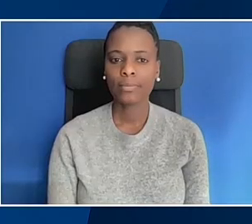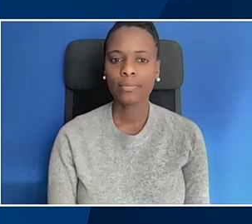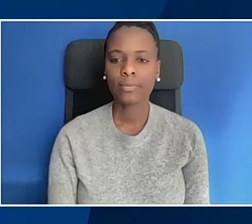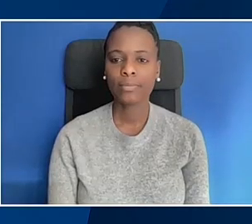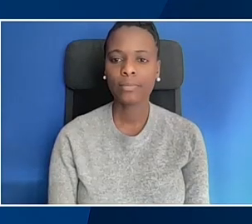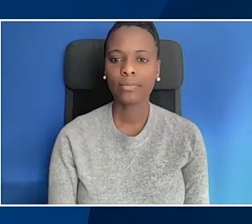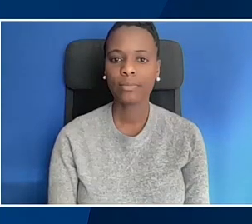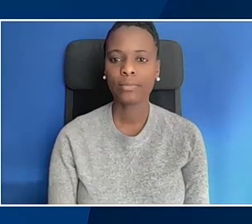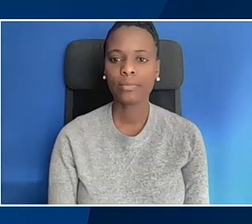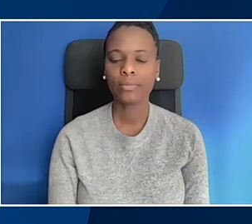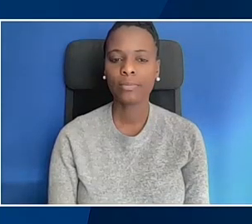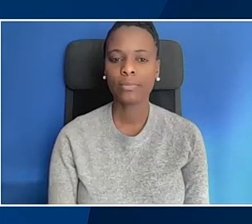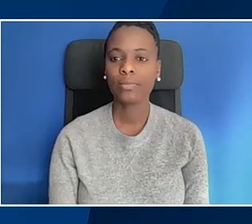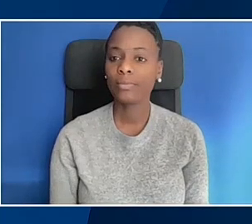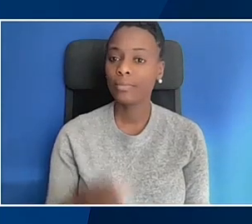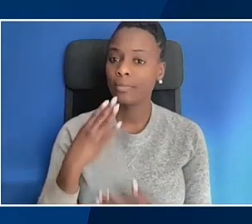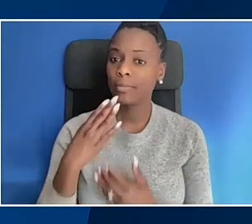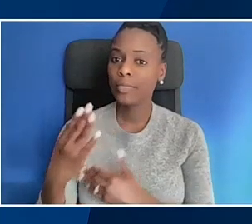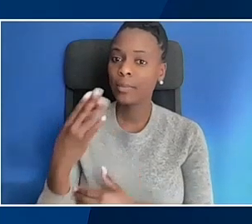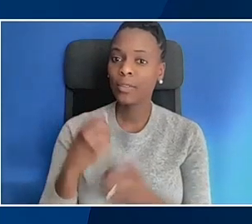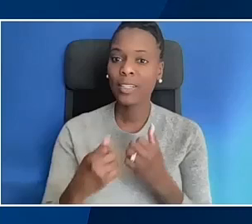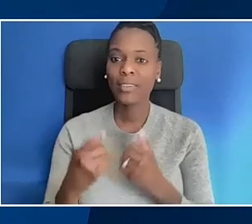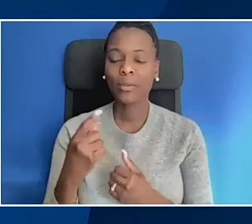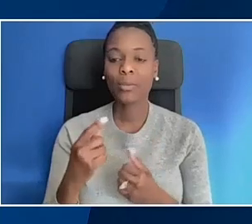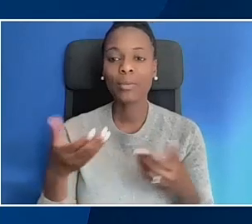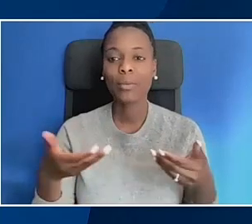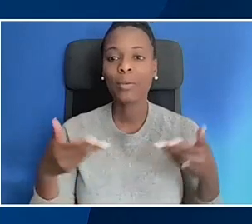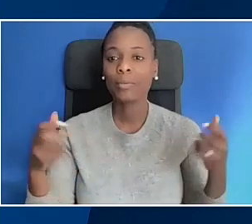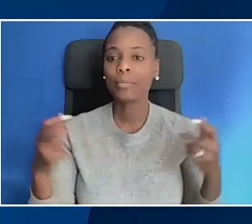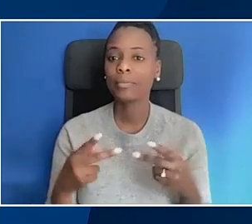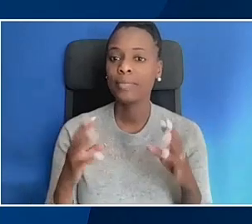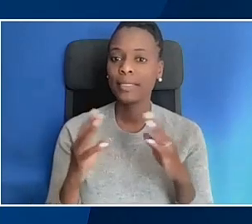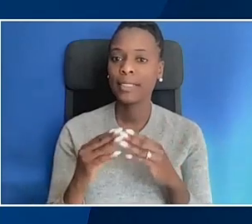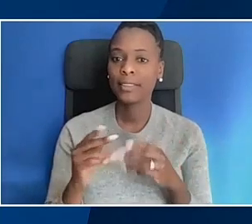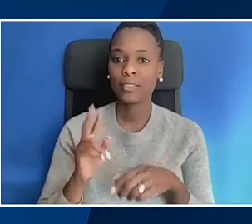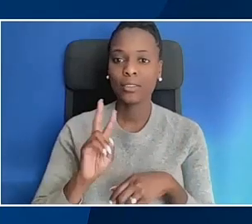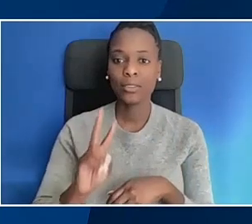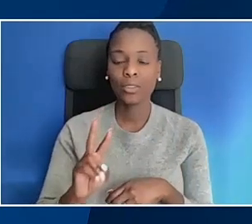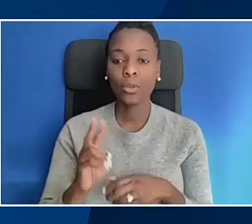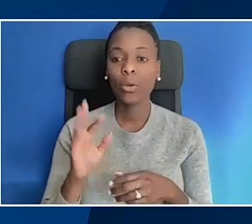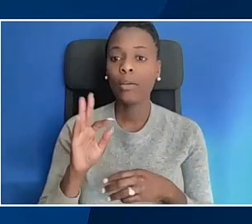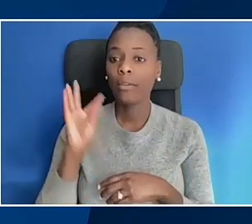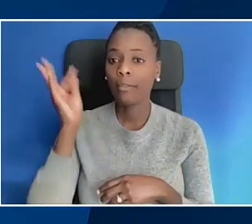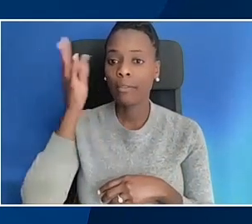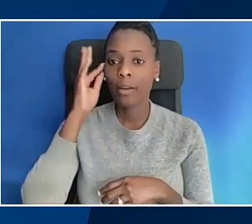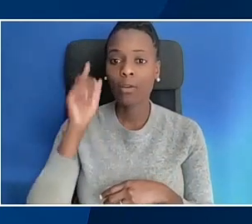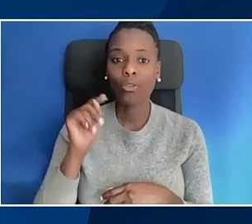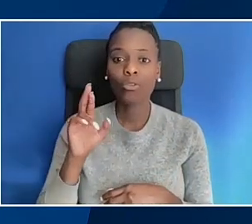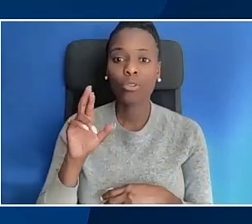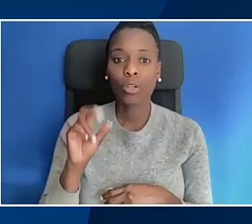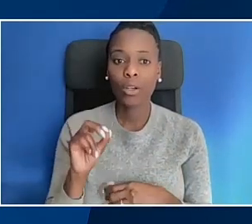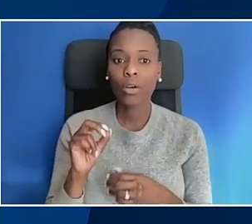Good morning everyone. Welcome back to session two of the Federal TRIO programs subcommittee. My name is Krystil Smith.